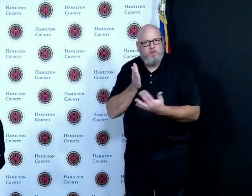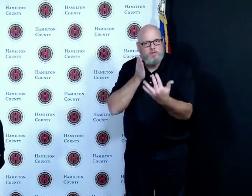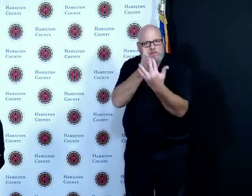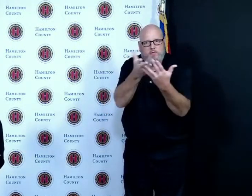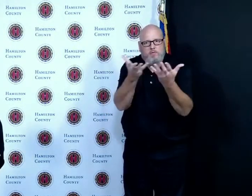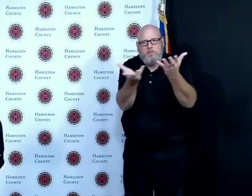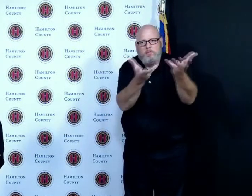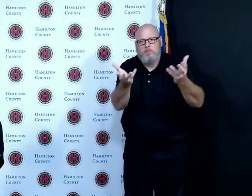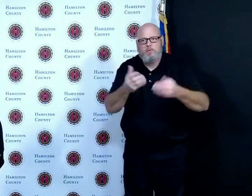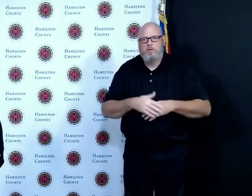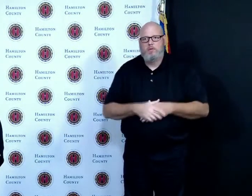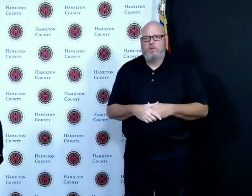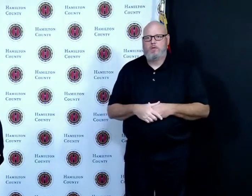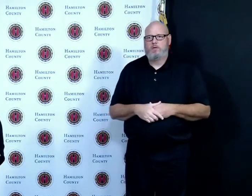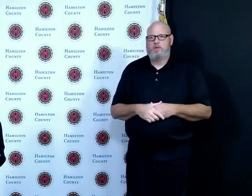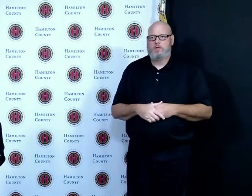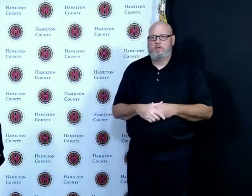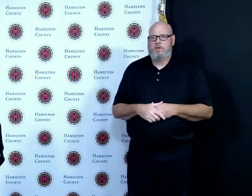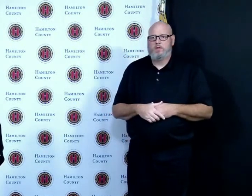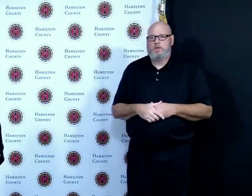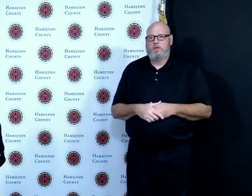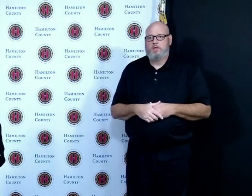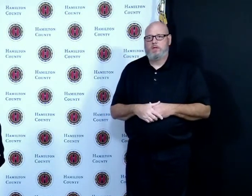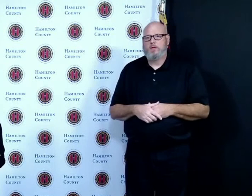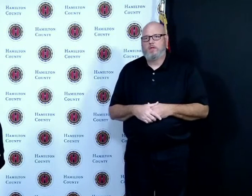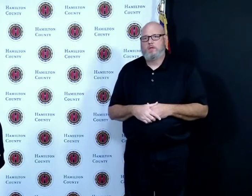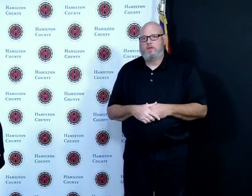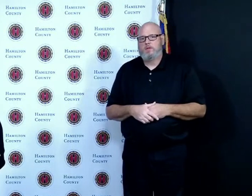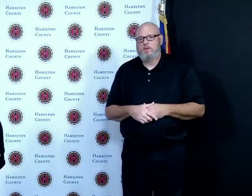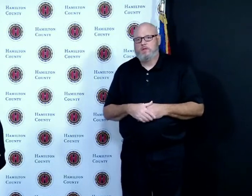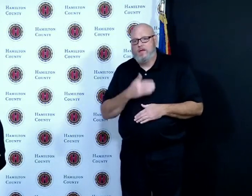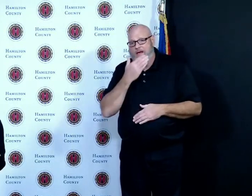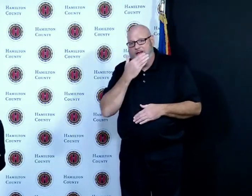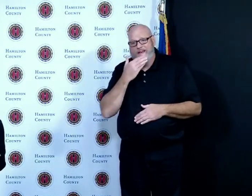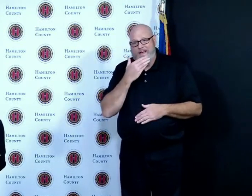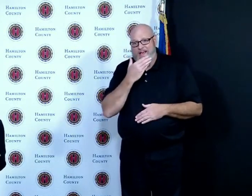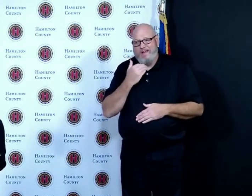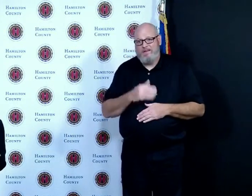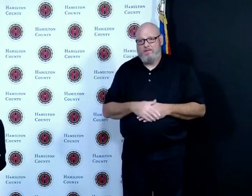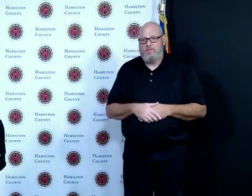have said this you probably should go and get signed up at more than one place you know if